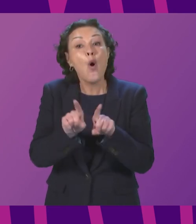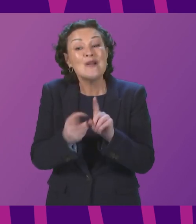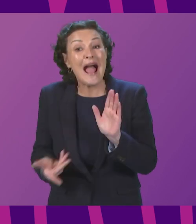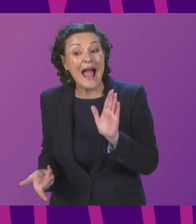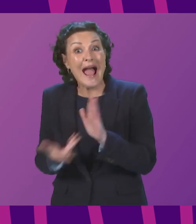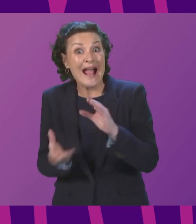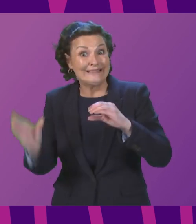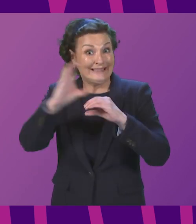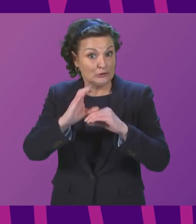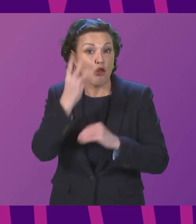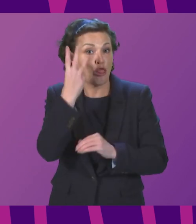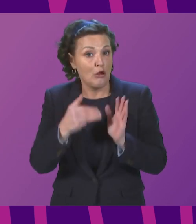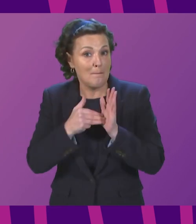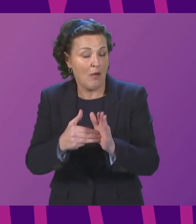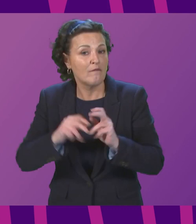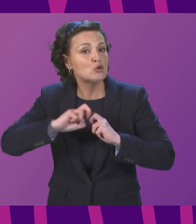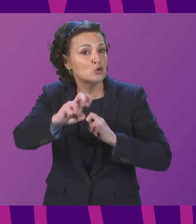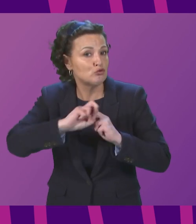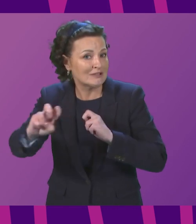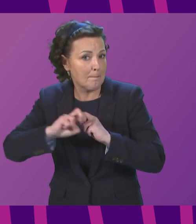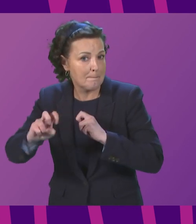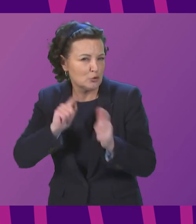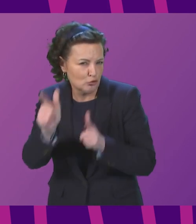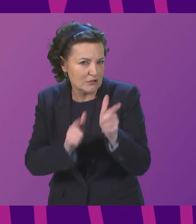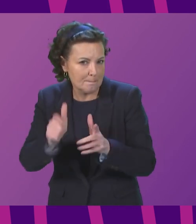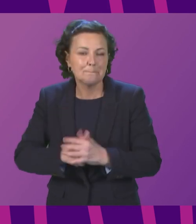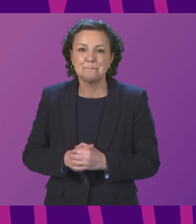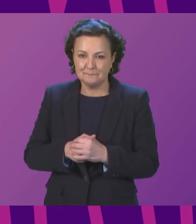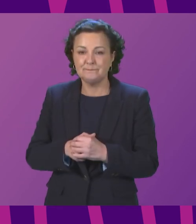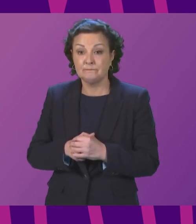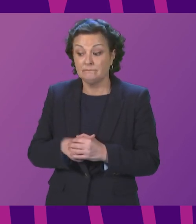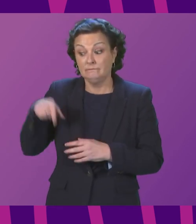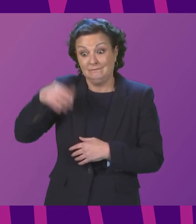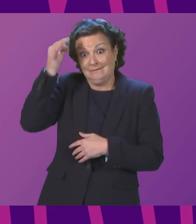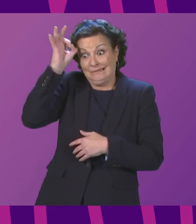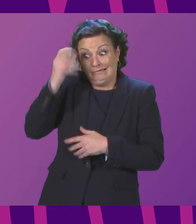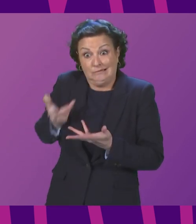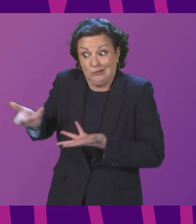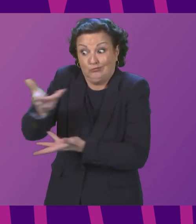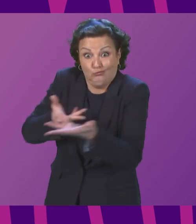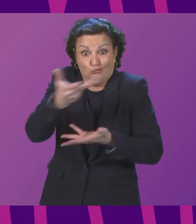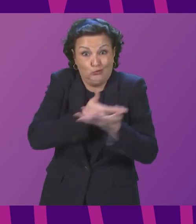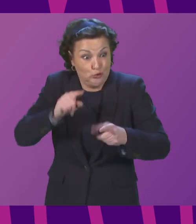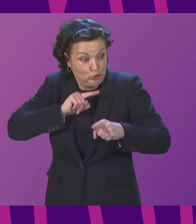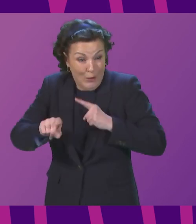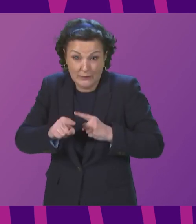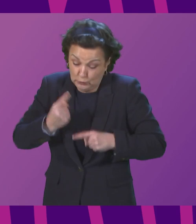be an additional £3 million for tourism. Local authorities are working to get money into bank accounts as quickly as possible.